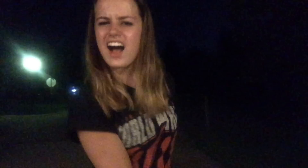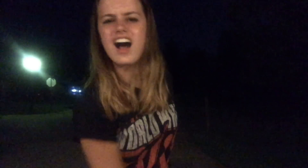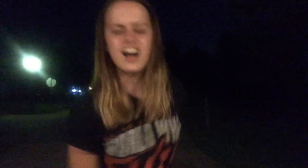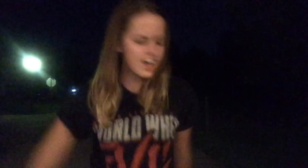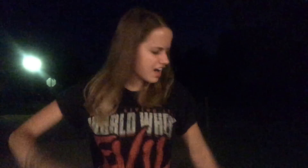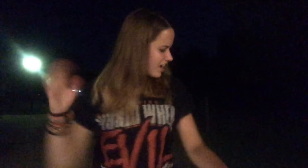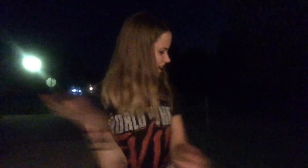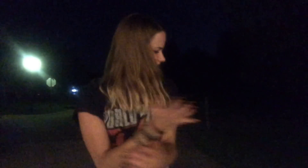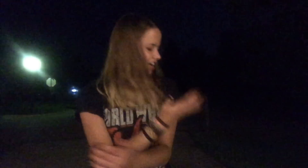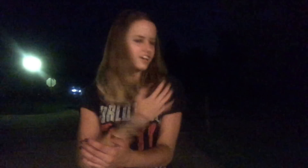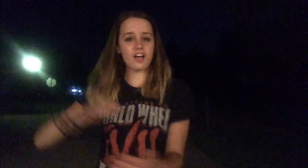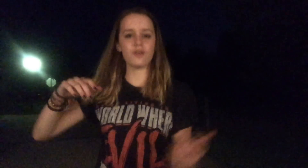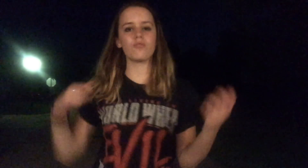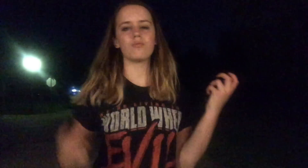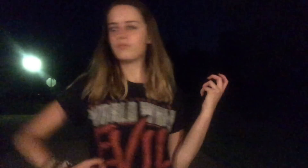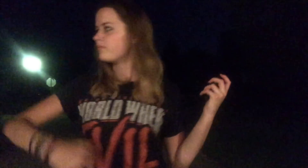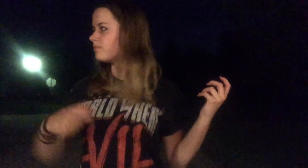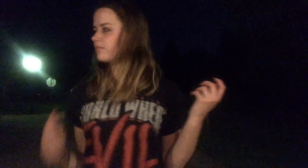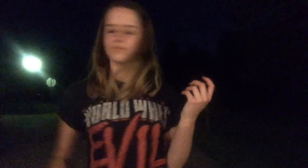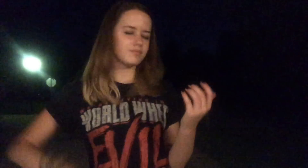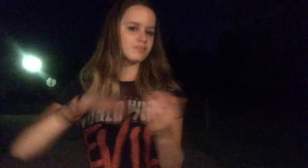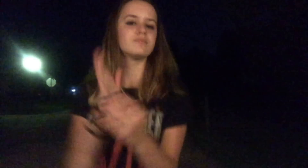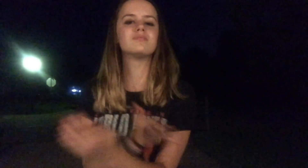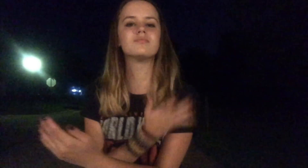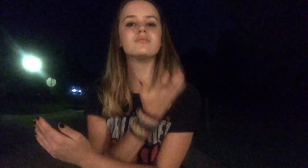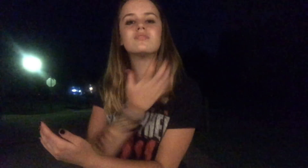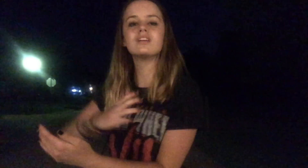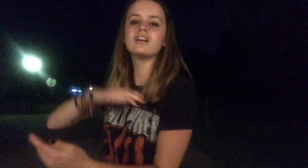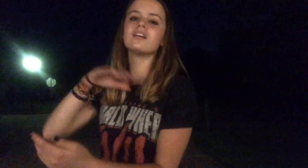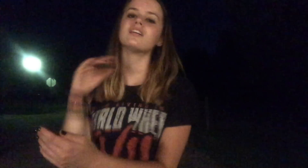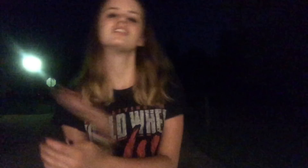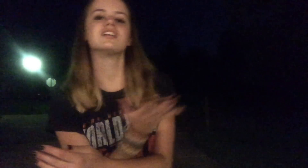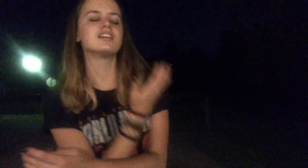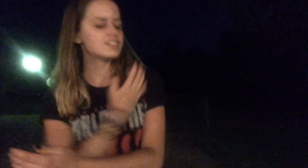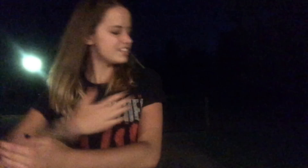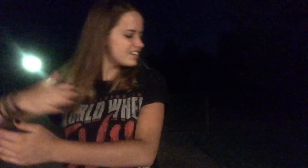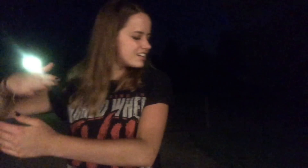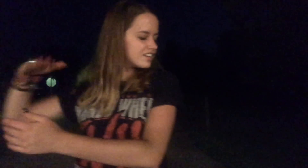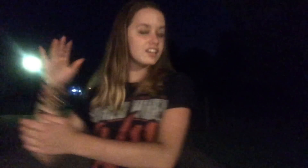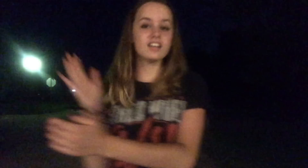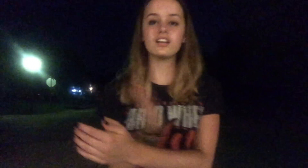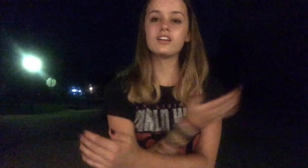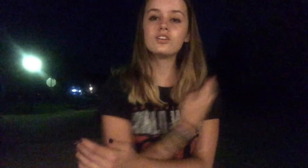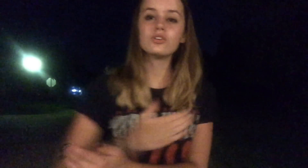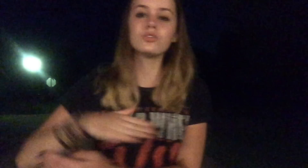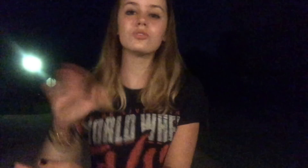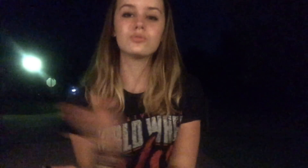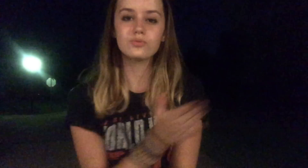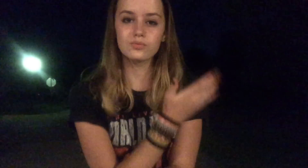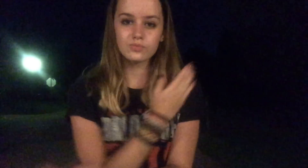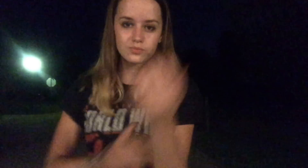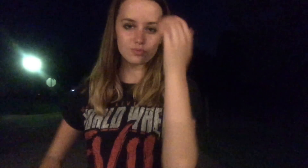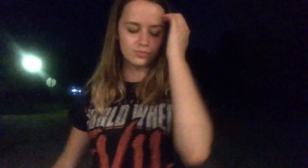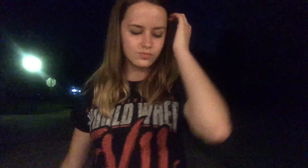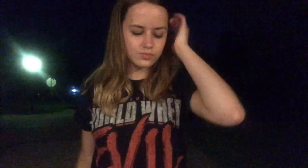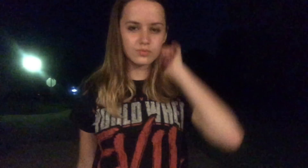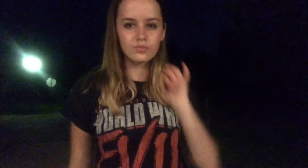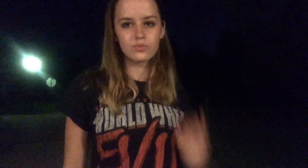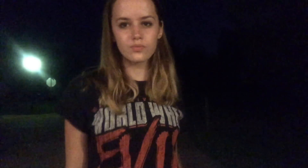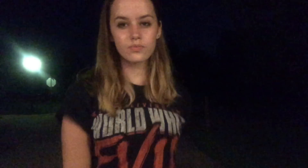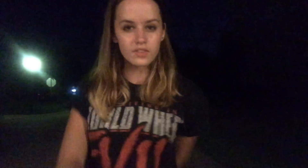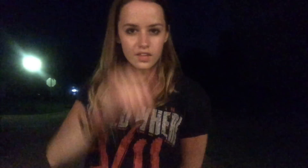*Guitar Solo*